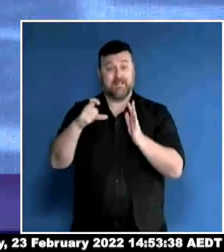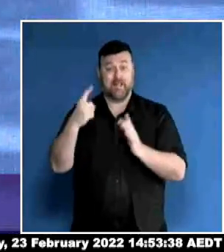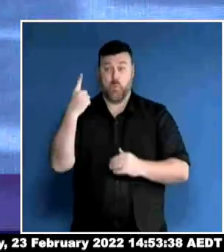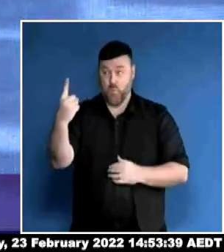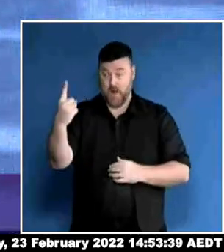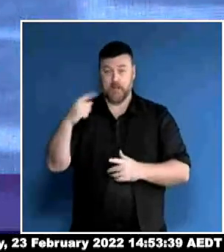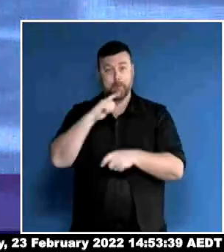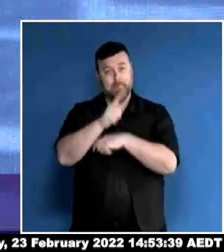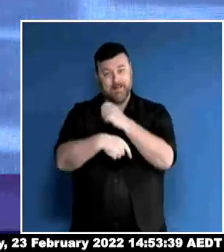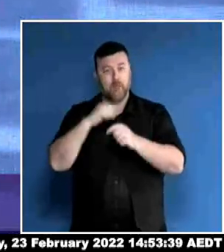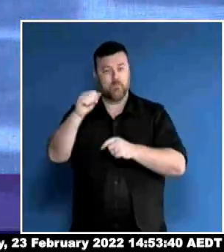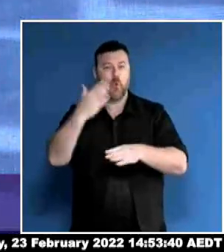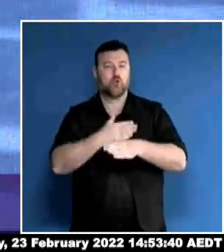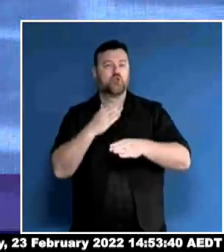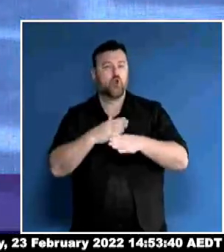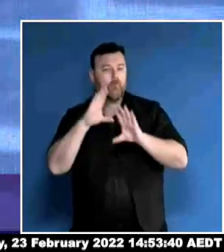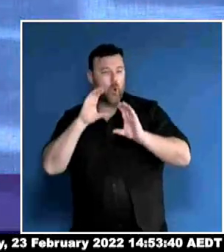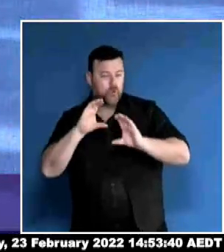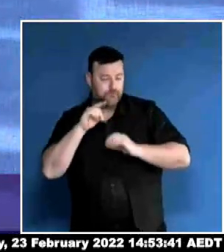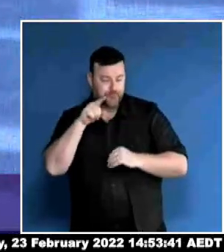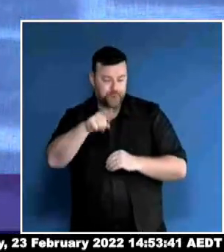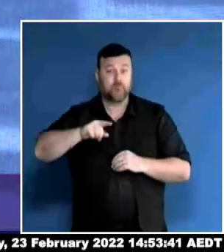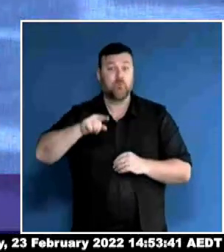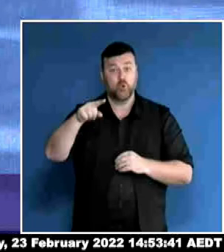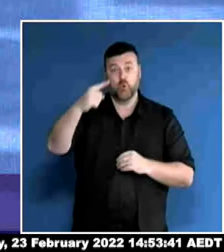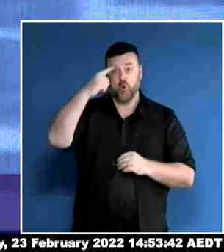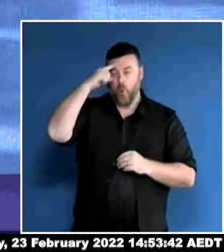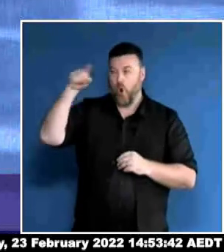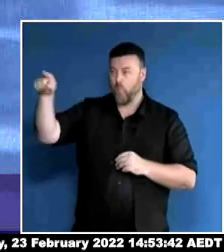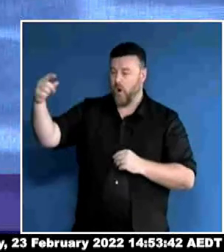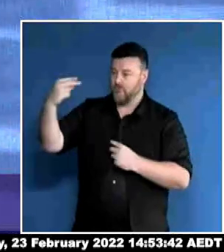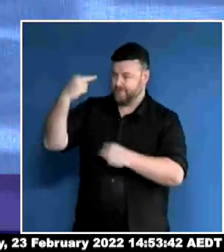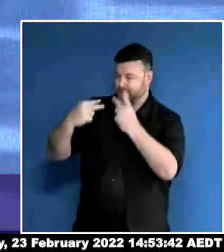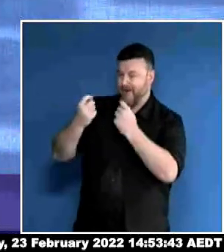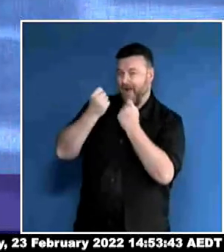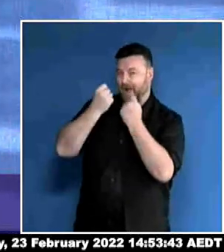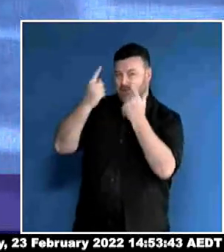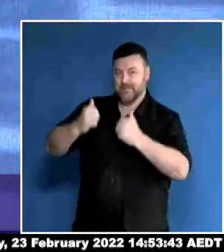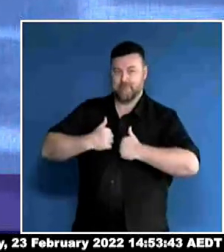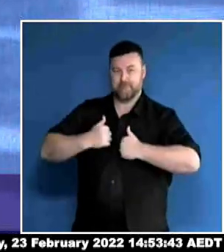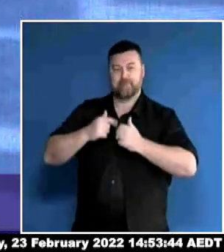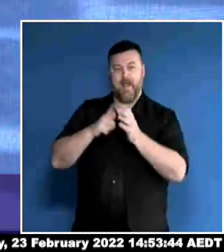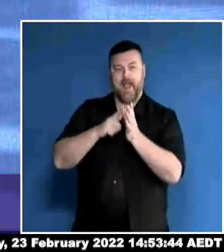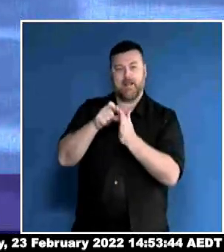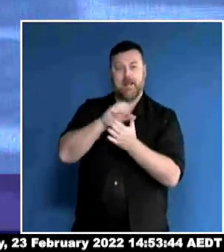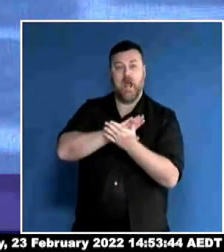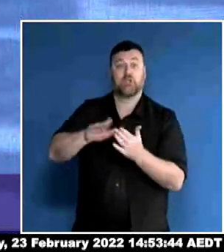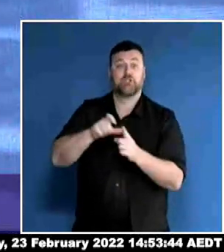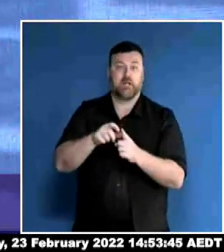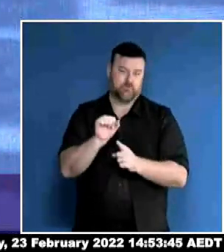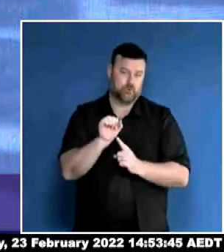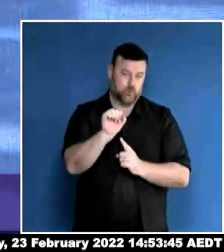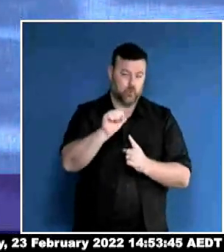able to understand your ADHD, and other areas of your life, to help you with the goal